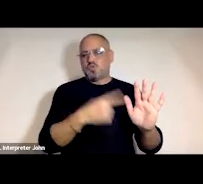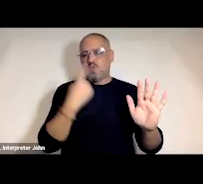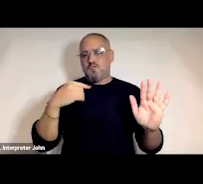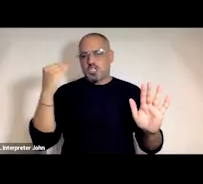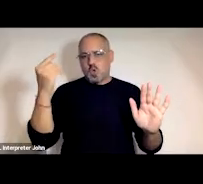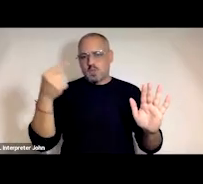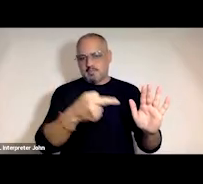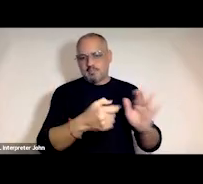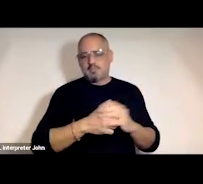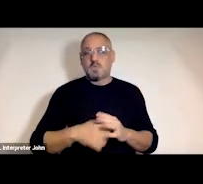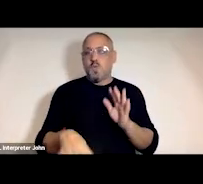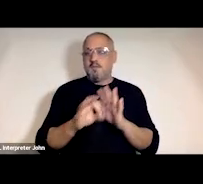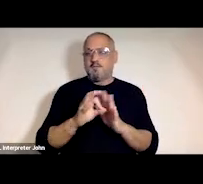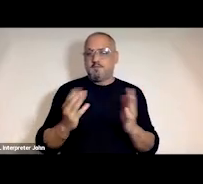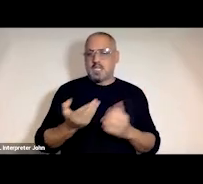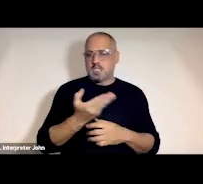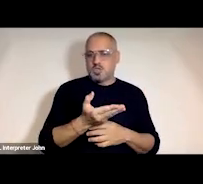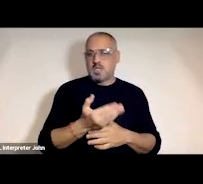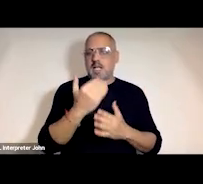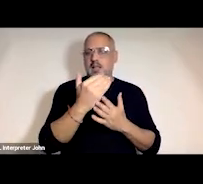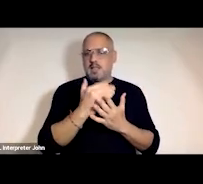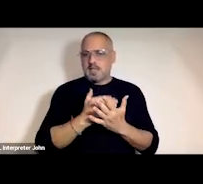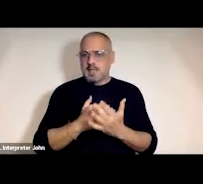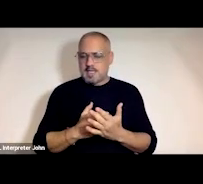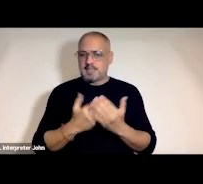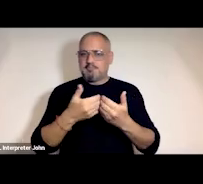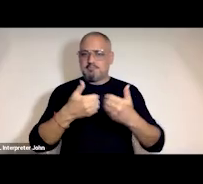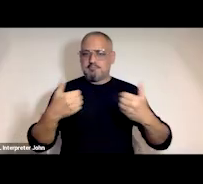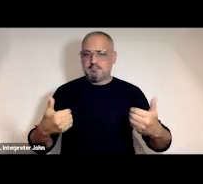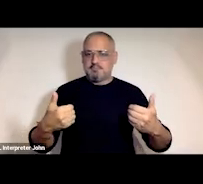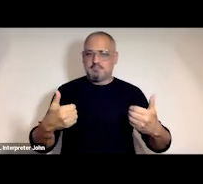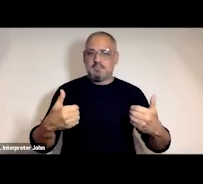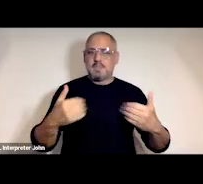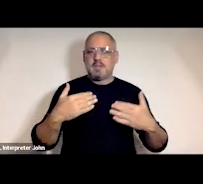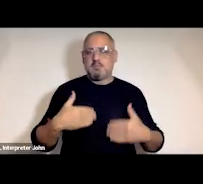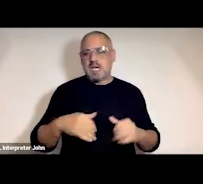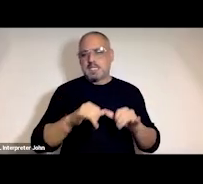and what you'll find here is that the listings are divided into body systems, from one to 12.